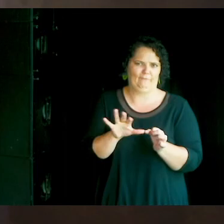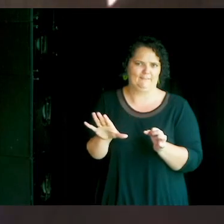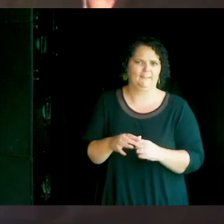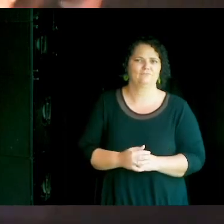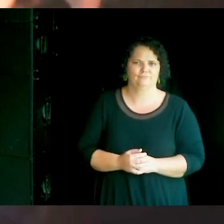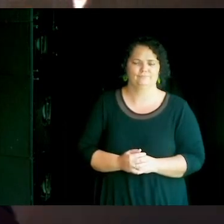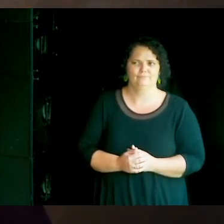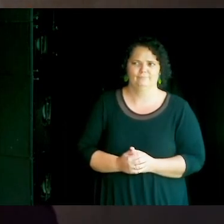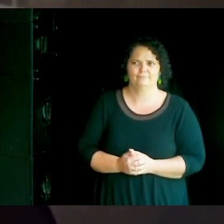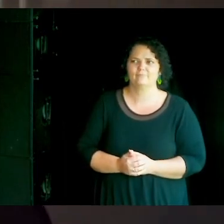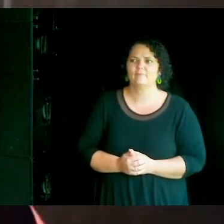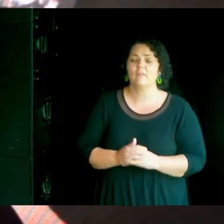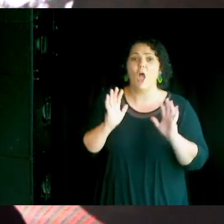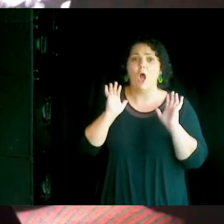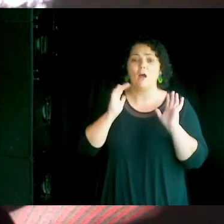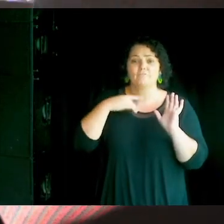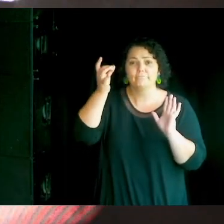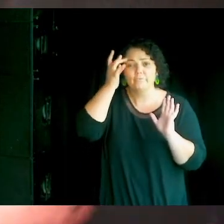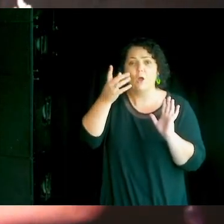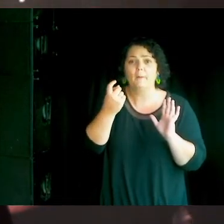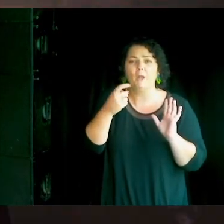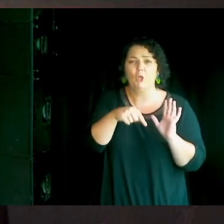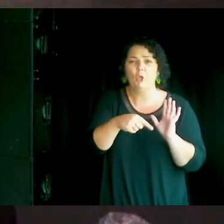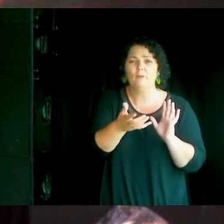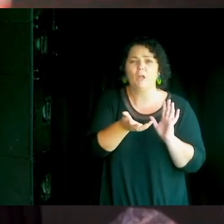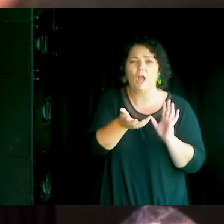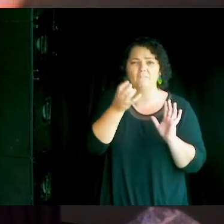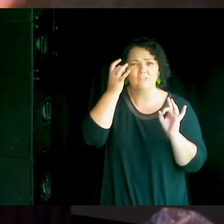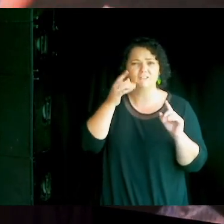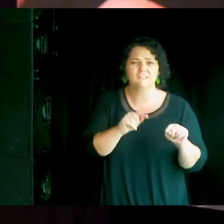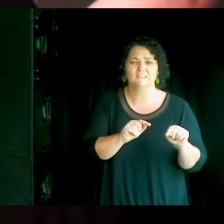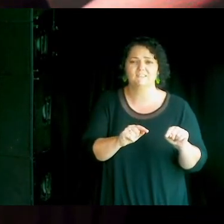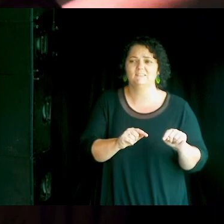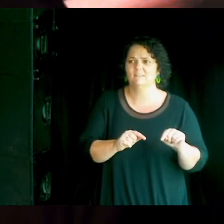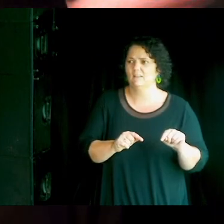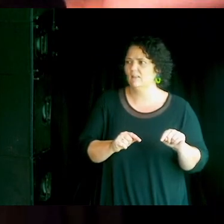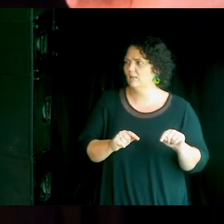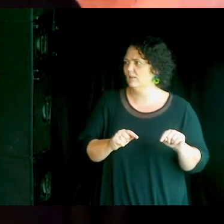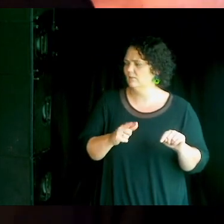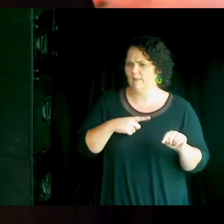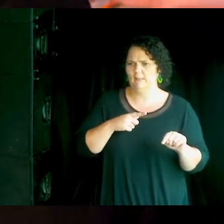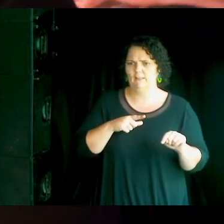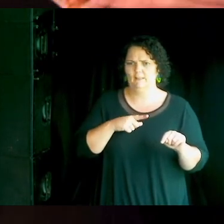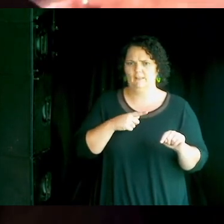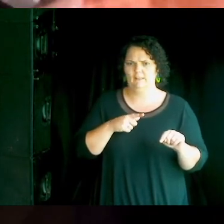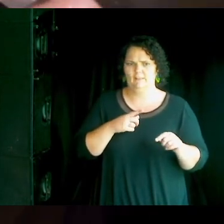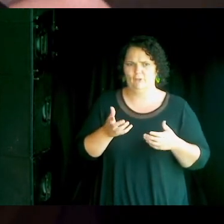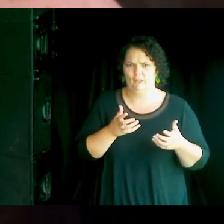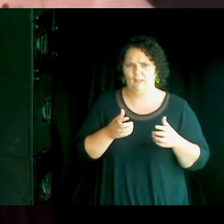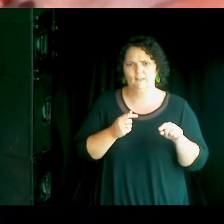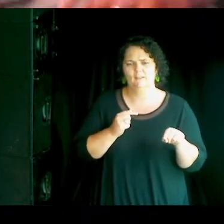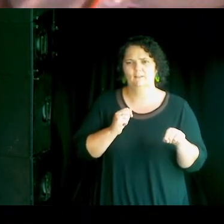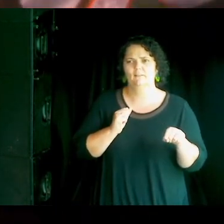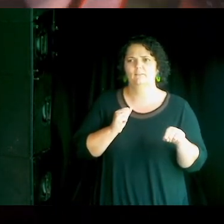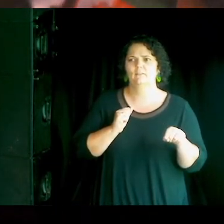oh my god I forgot to fry this what do you forget the fry dry trim so the dry shrimp